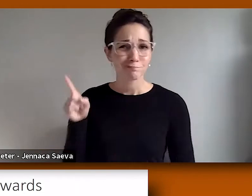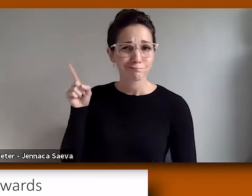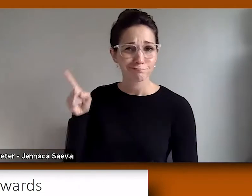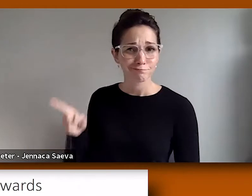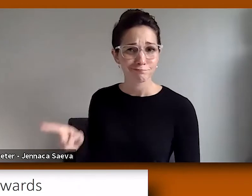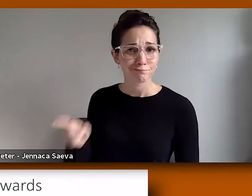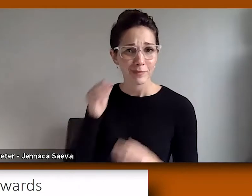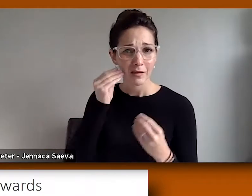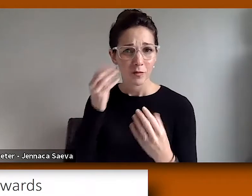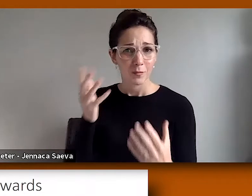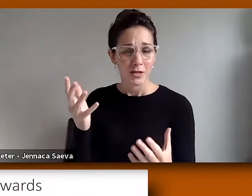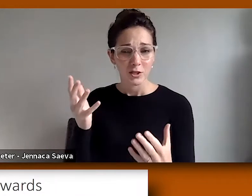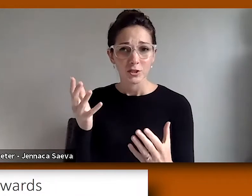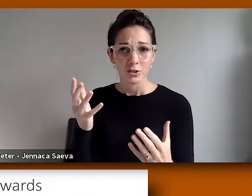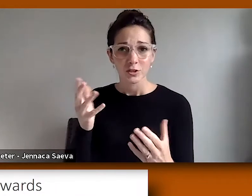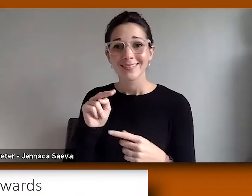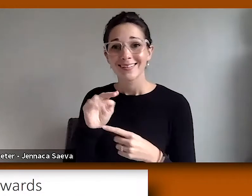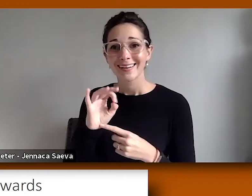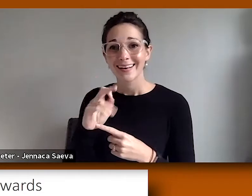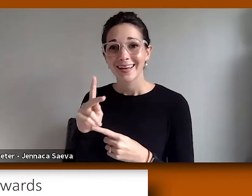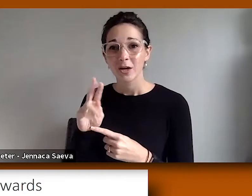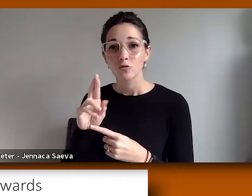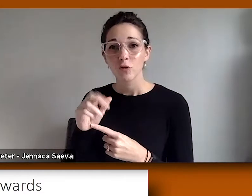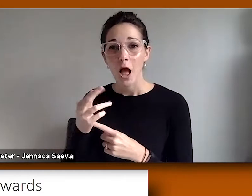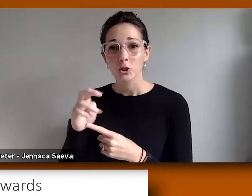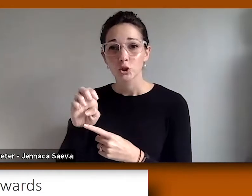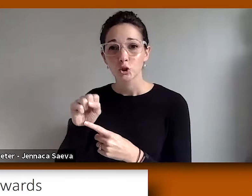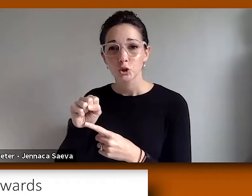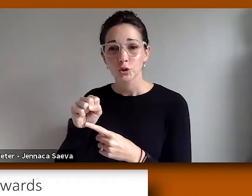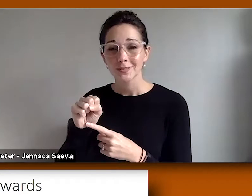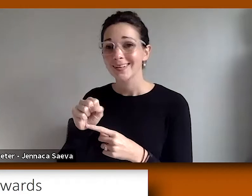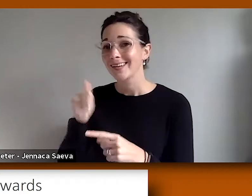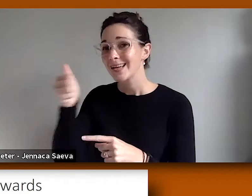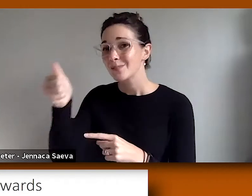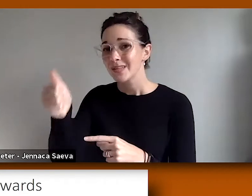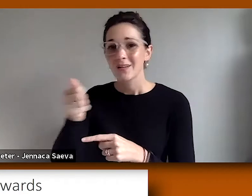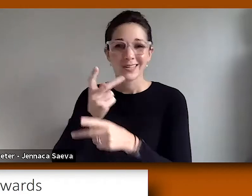on these pages will be completed by Nick Rogers behind the scenes.